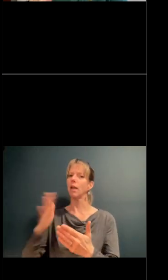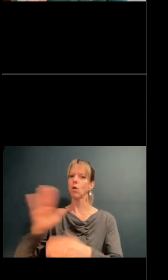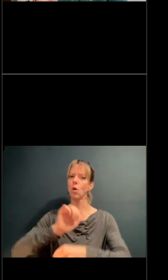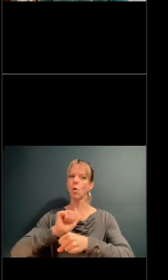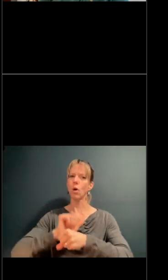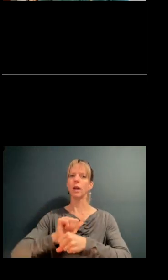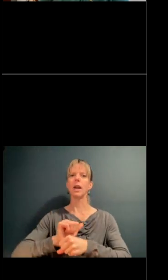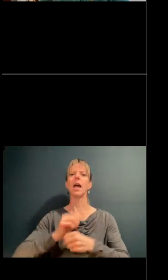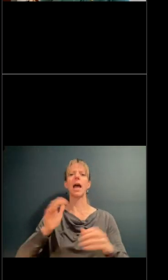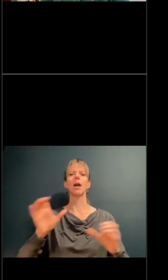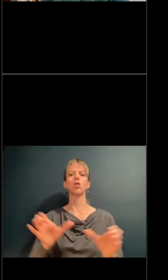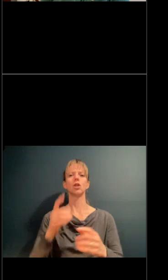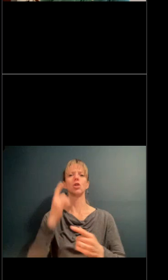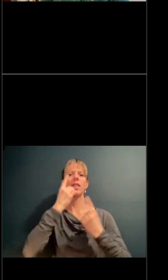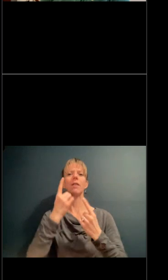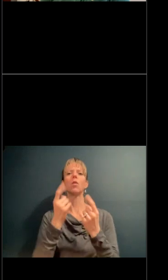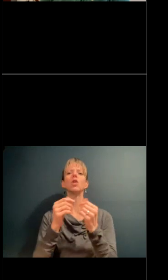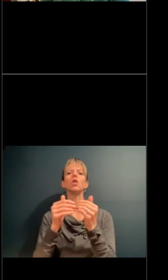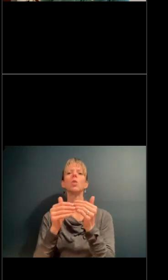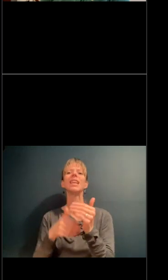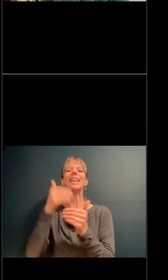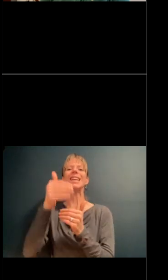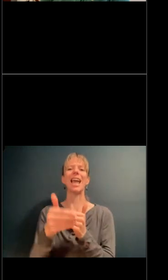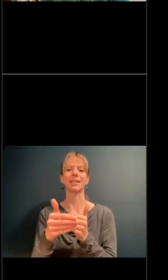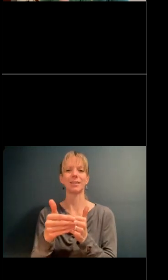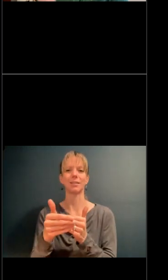about what you must do next. And I look forward to your